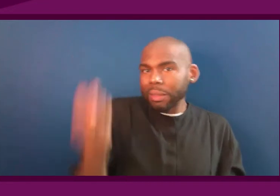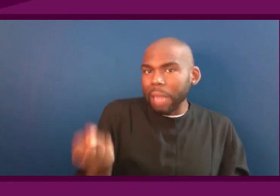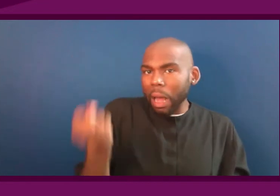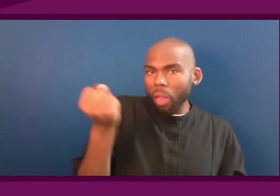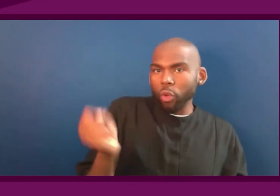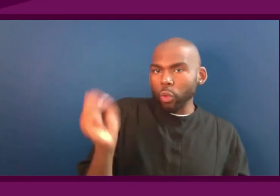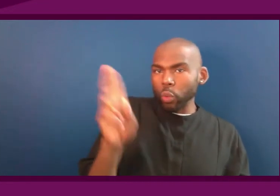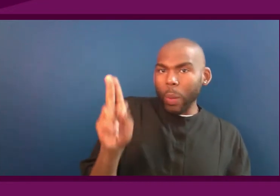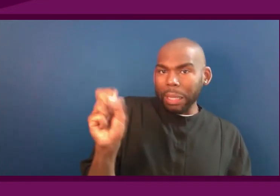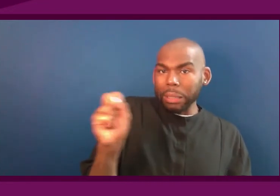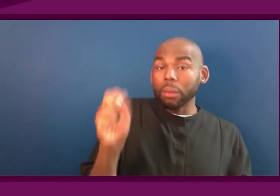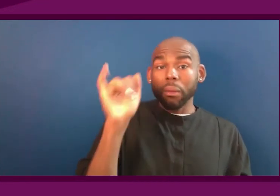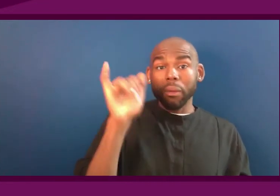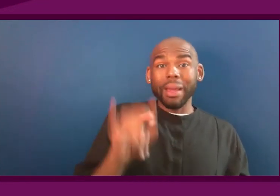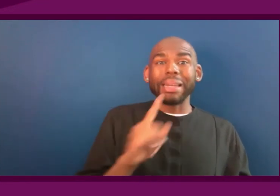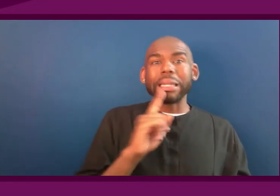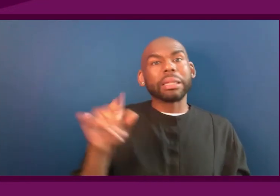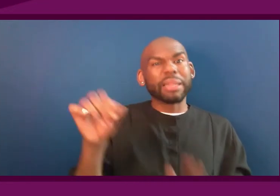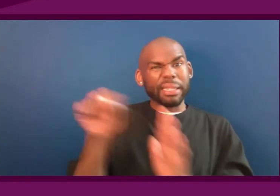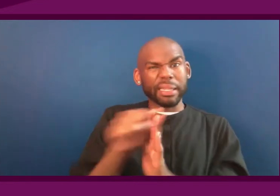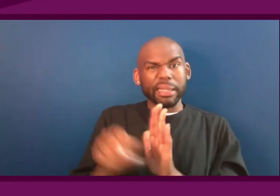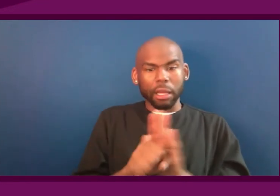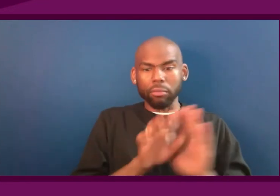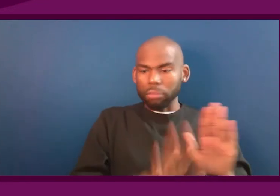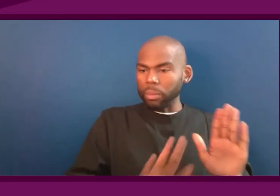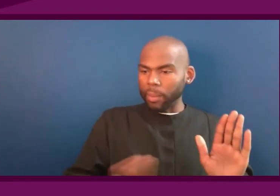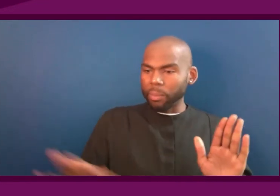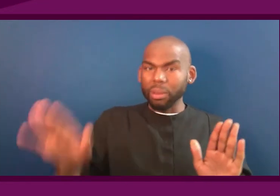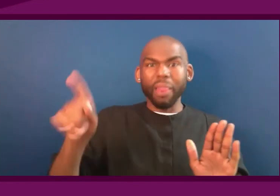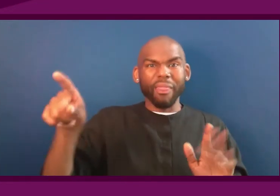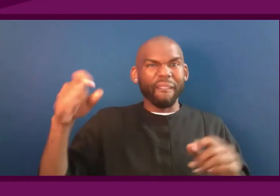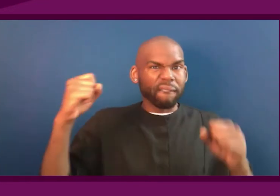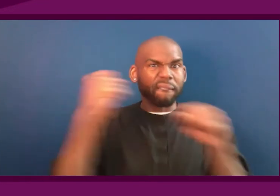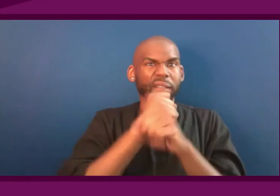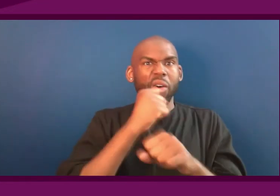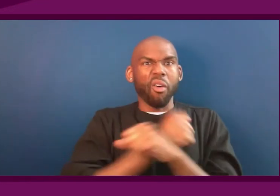country that I was born. He also is a man with lived experiences with disabilities. He was born